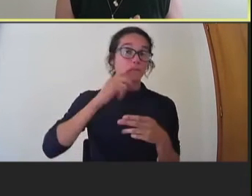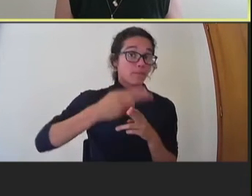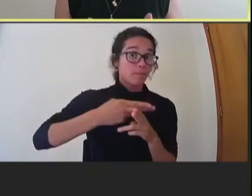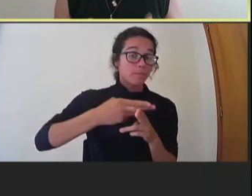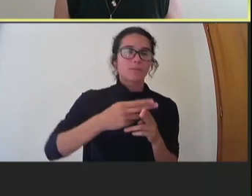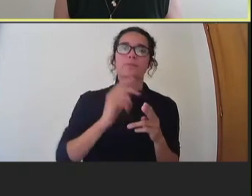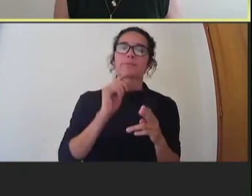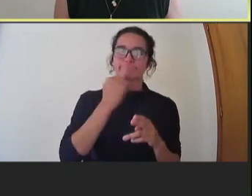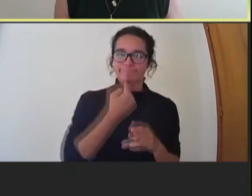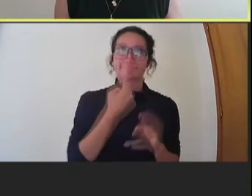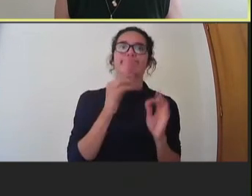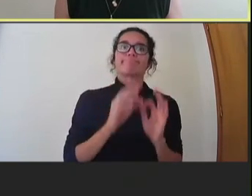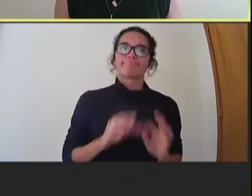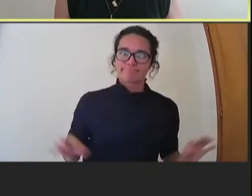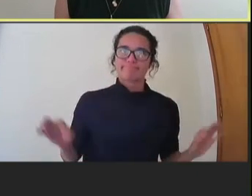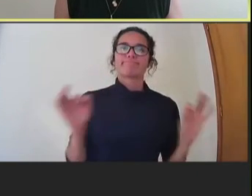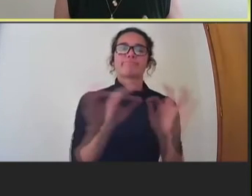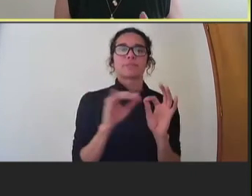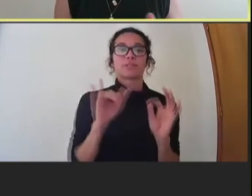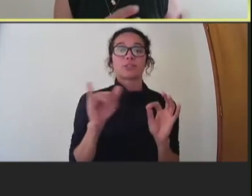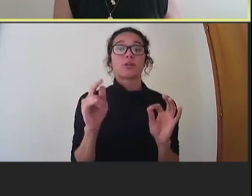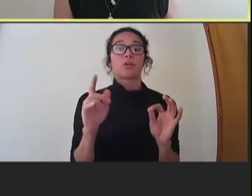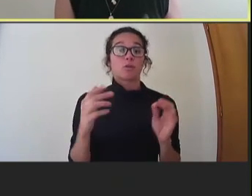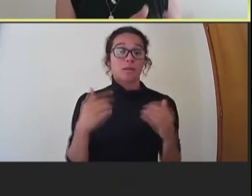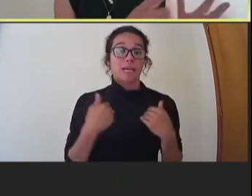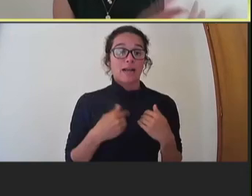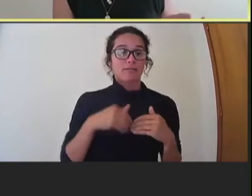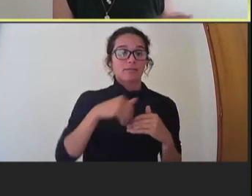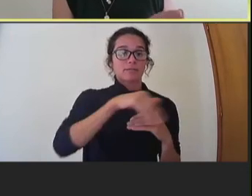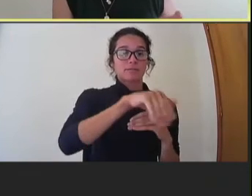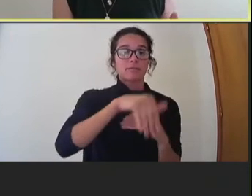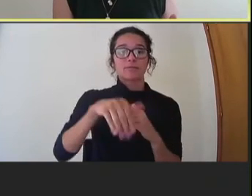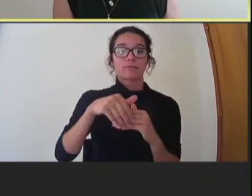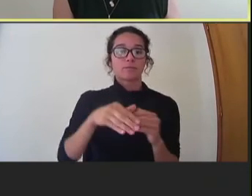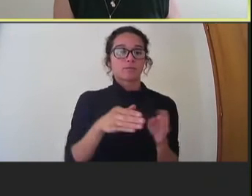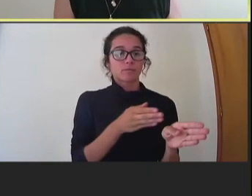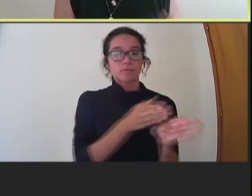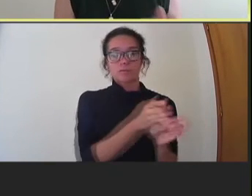distribution channels are there to take the vaccine from our facilities through